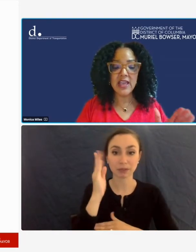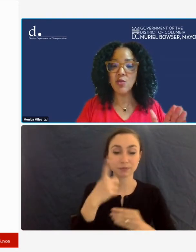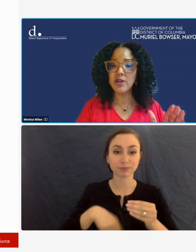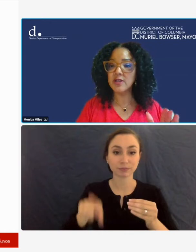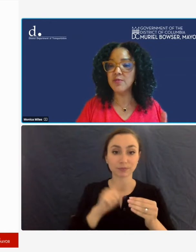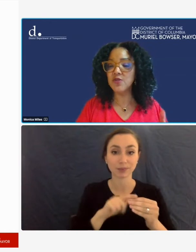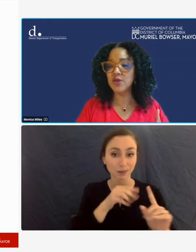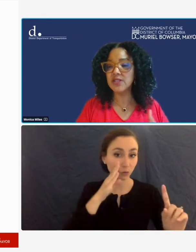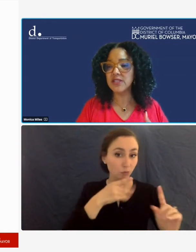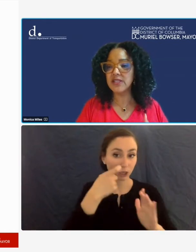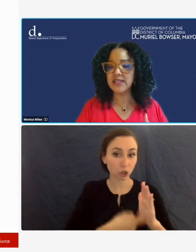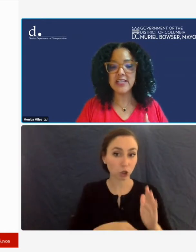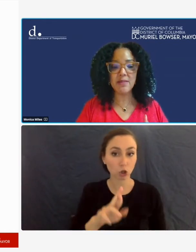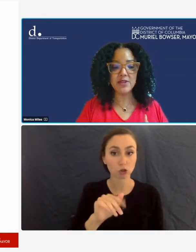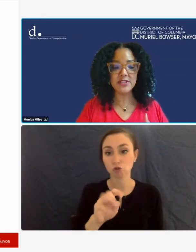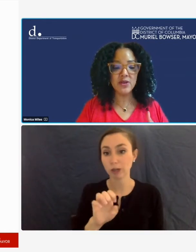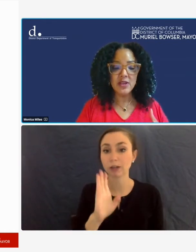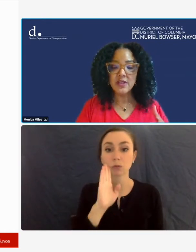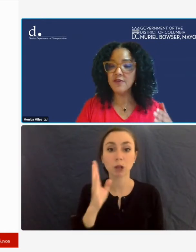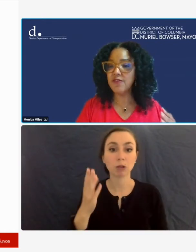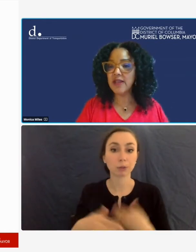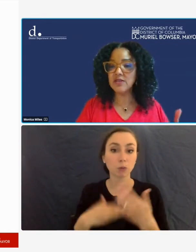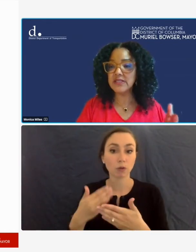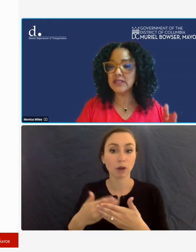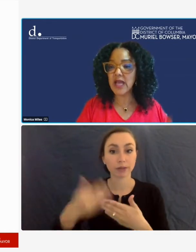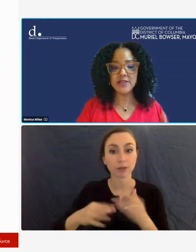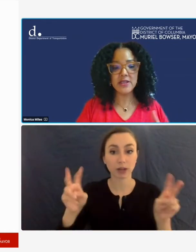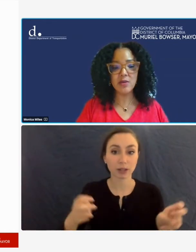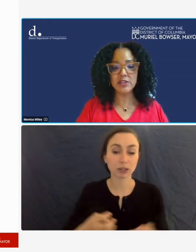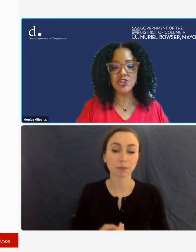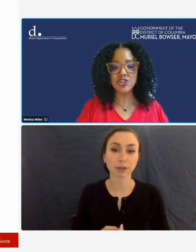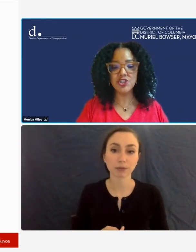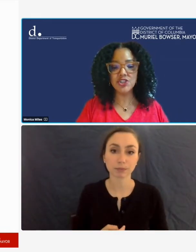going to be moving on to the next topic so the final slide that i want to show you here